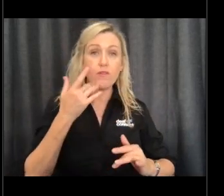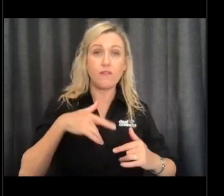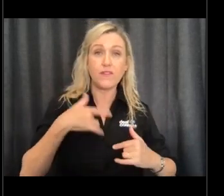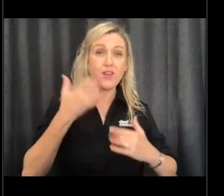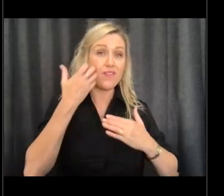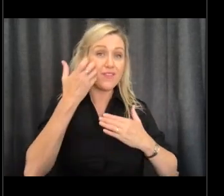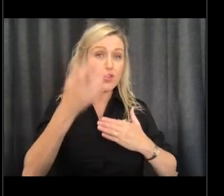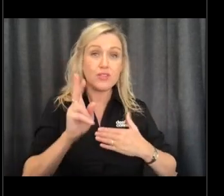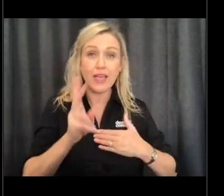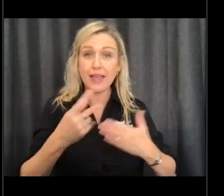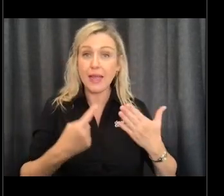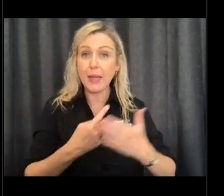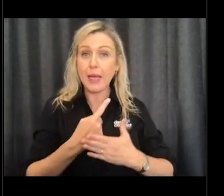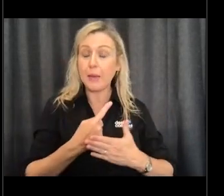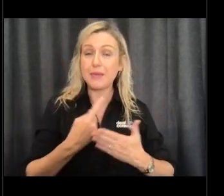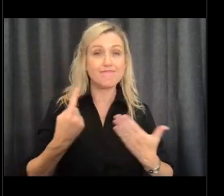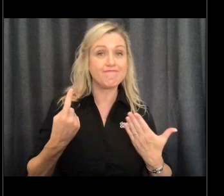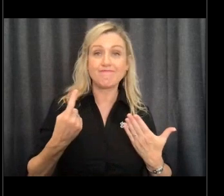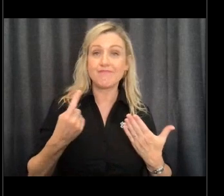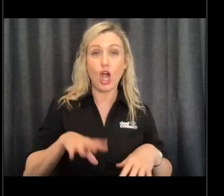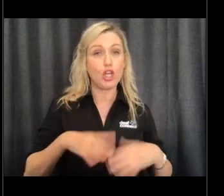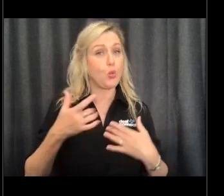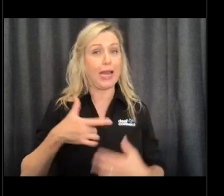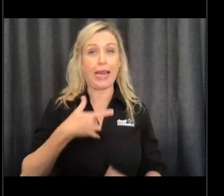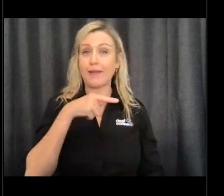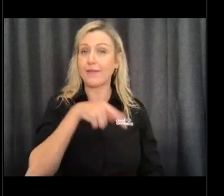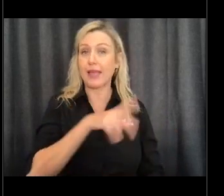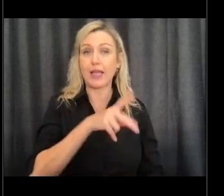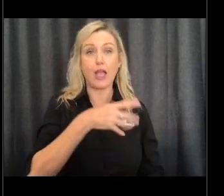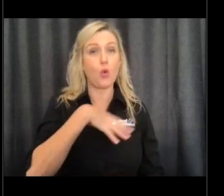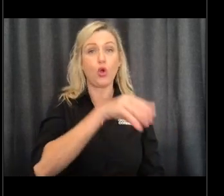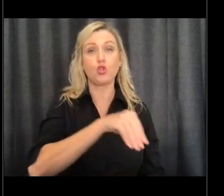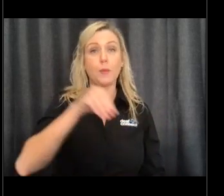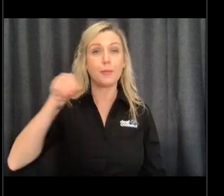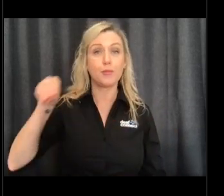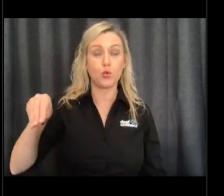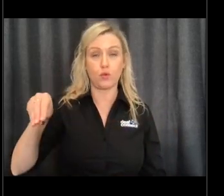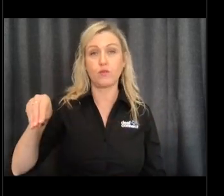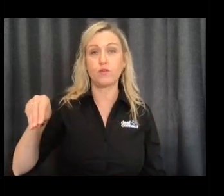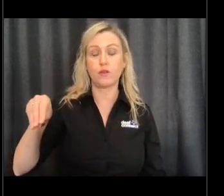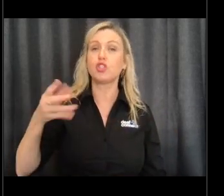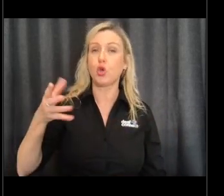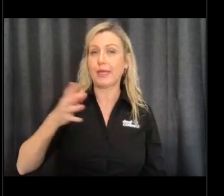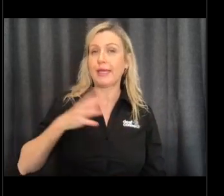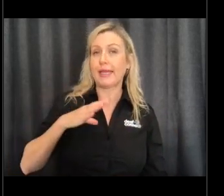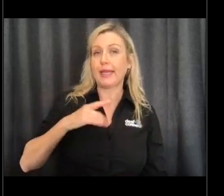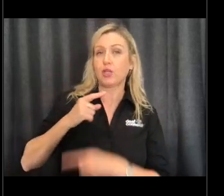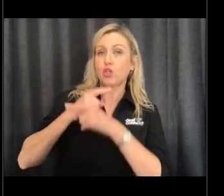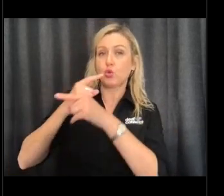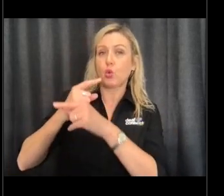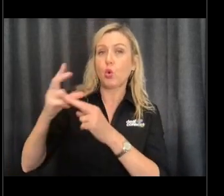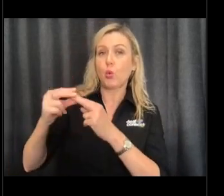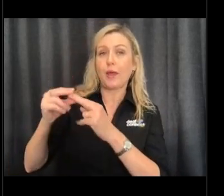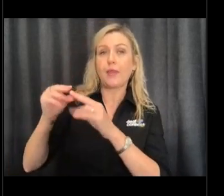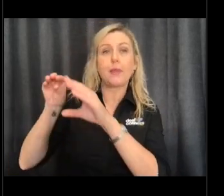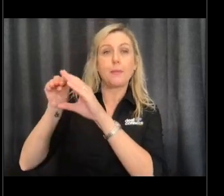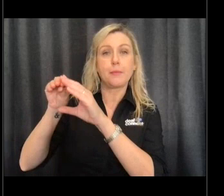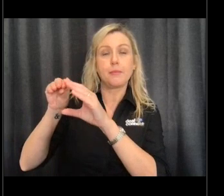If that's the case you need to have a conversation with the lender about how are we dealing with